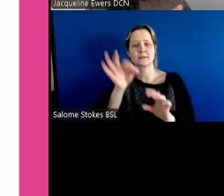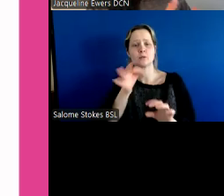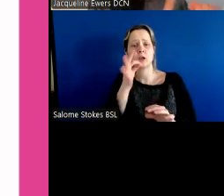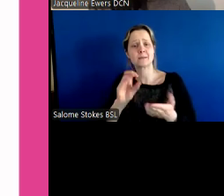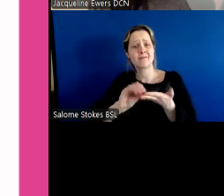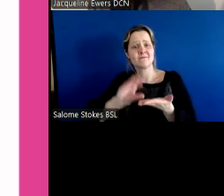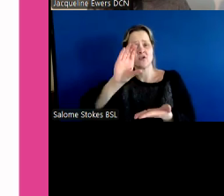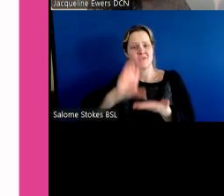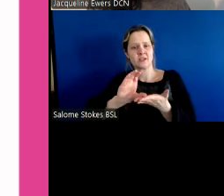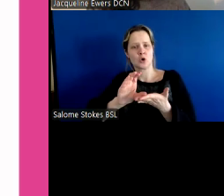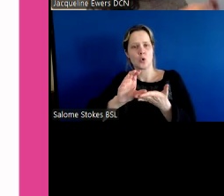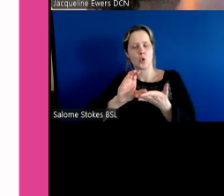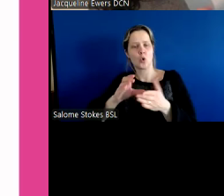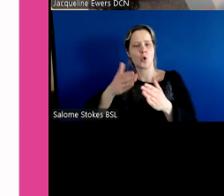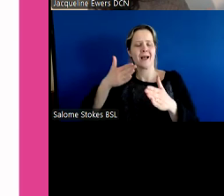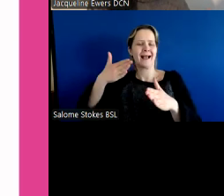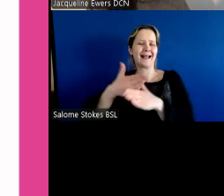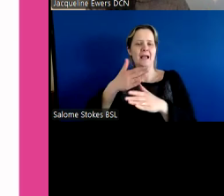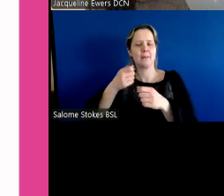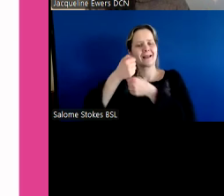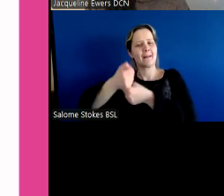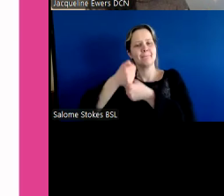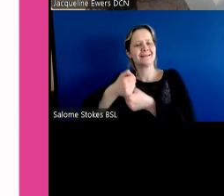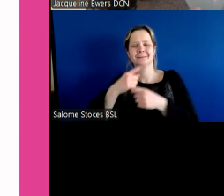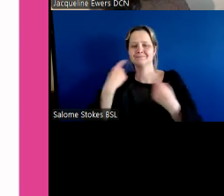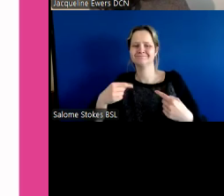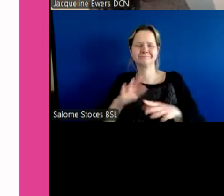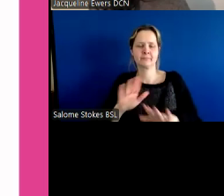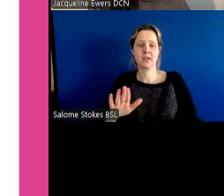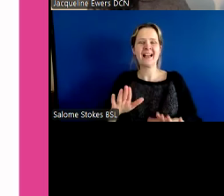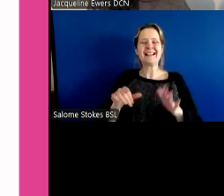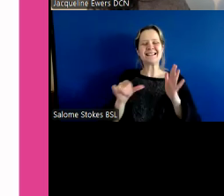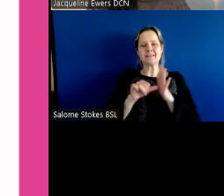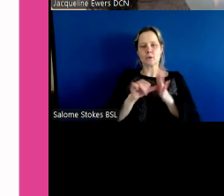The difficulty with that has been challenging for lots of charities and lots of arts organizations.